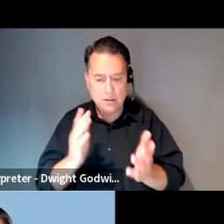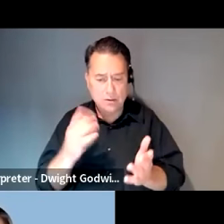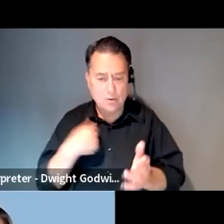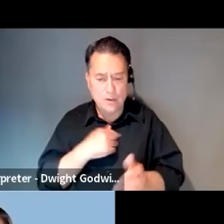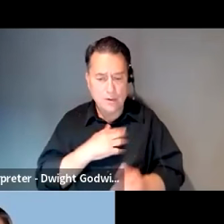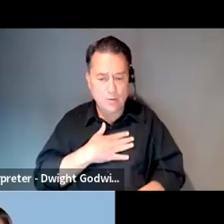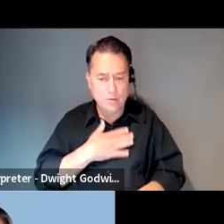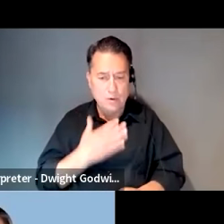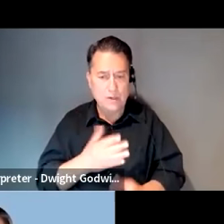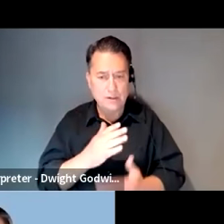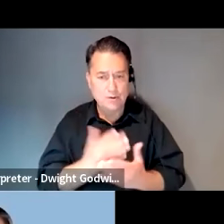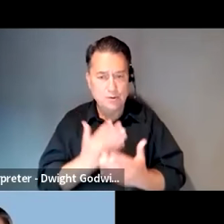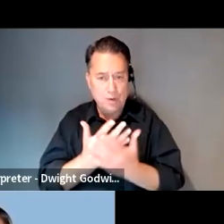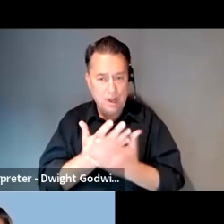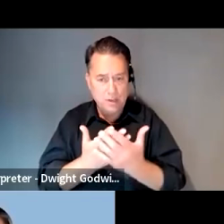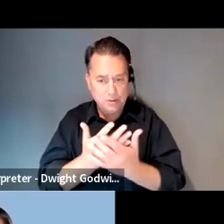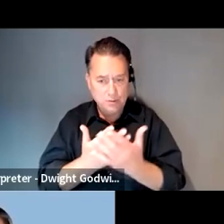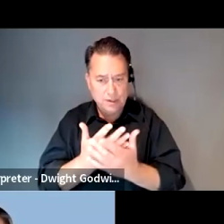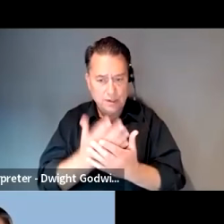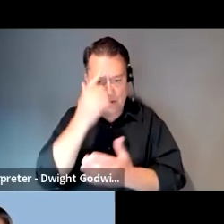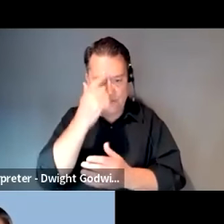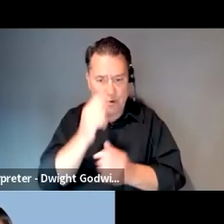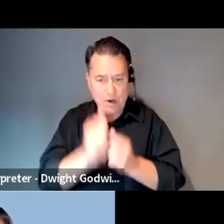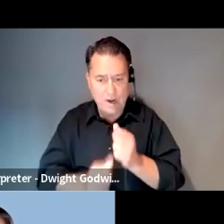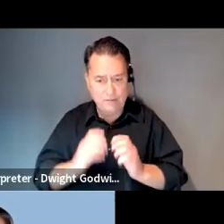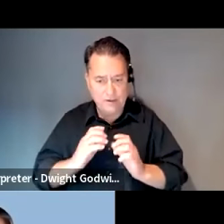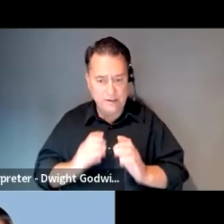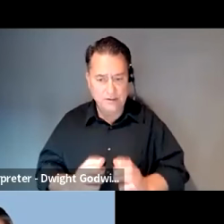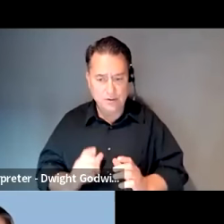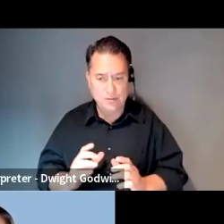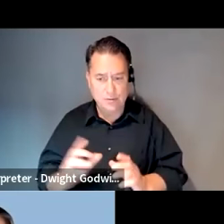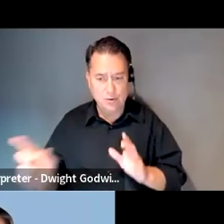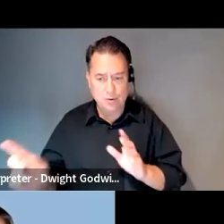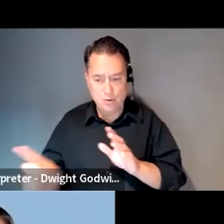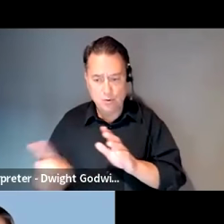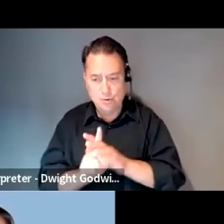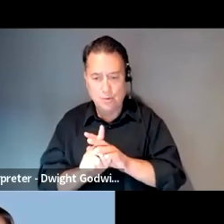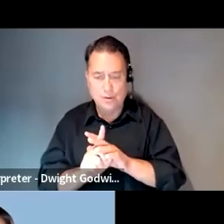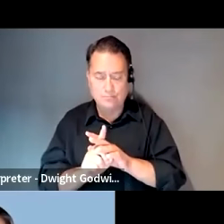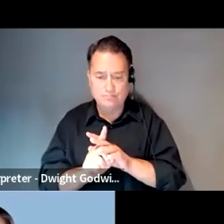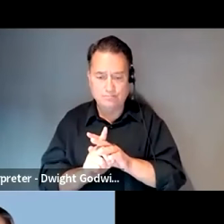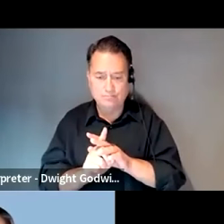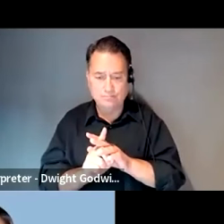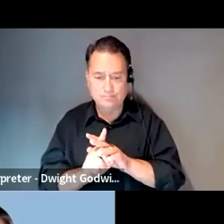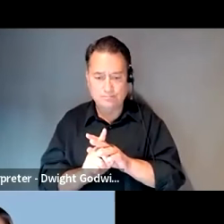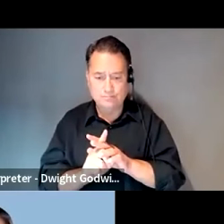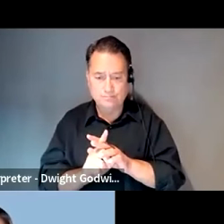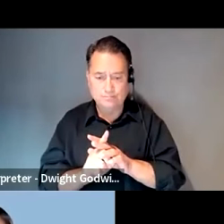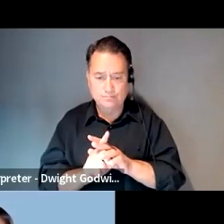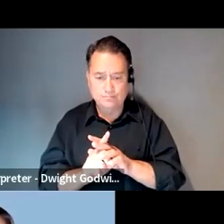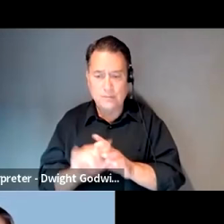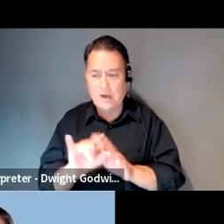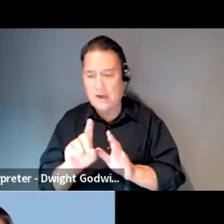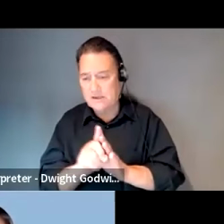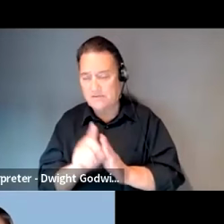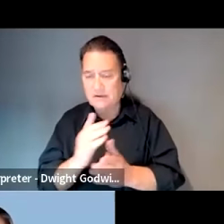to do screenings for every consumer that came through identifying some kind of substance use